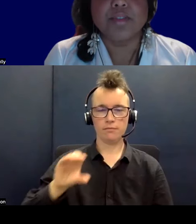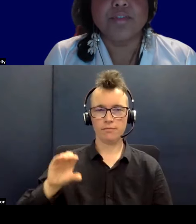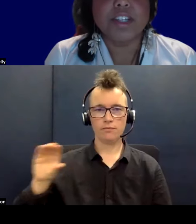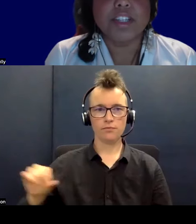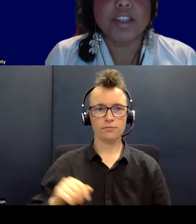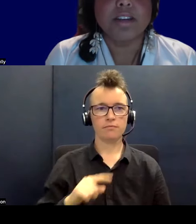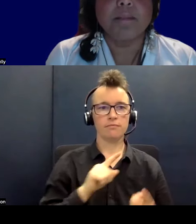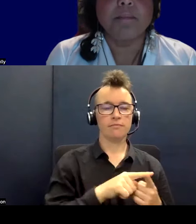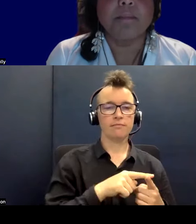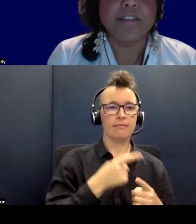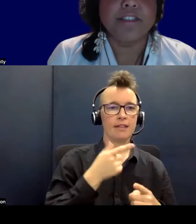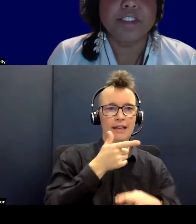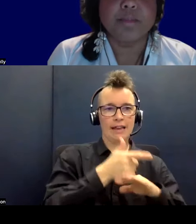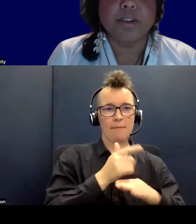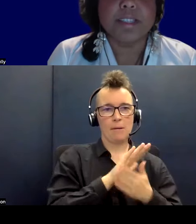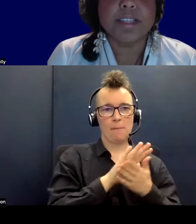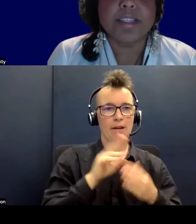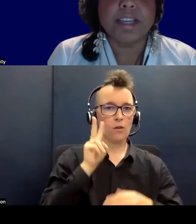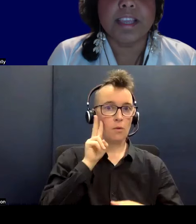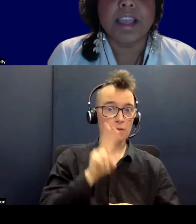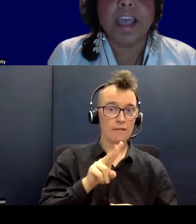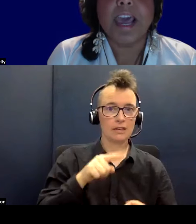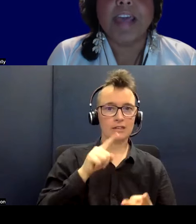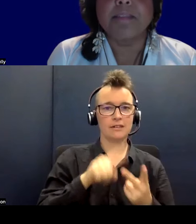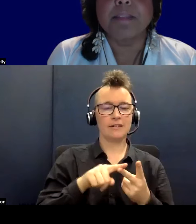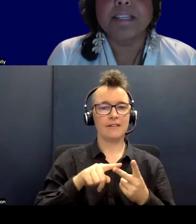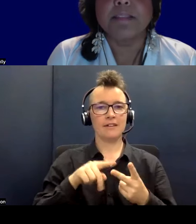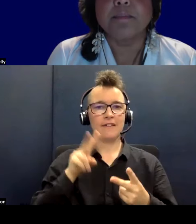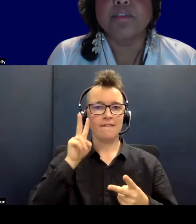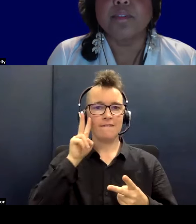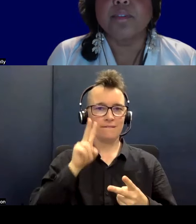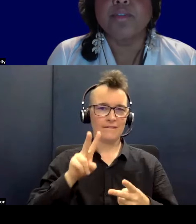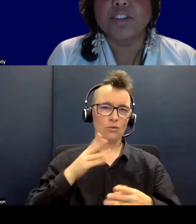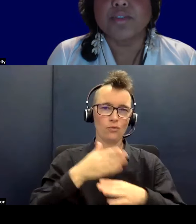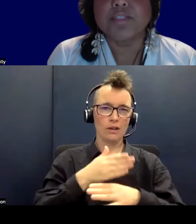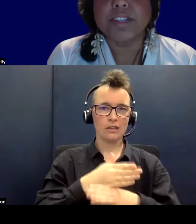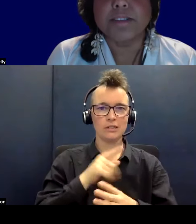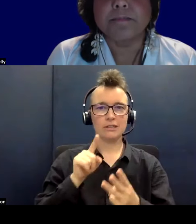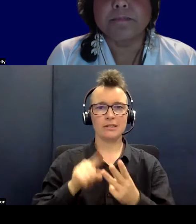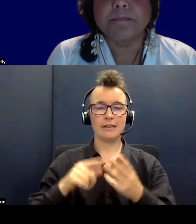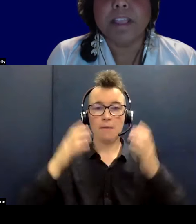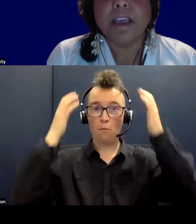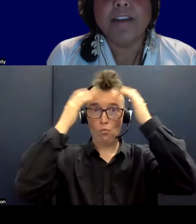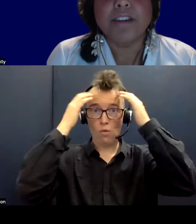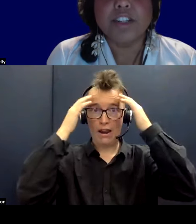function, brain for visual processing and the play symbol for functional vision. A functional